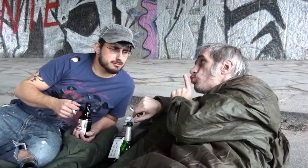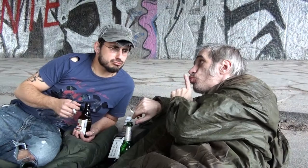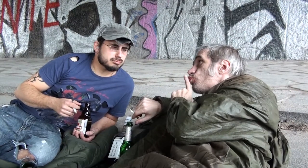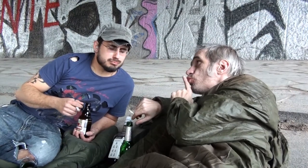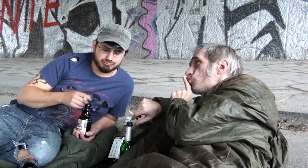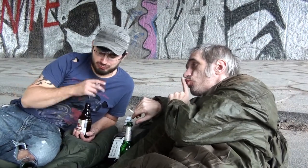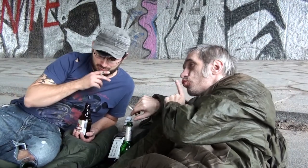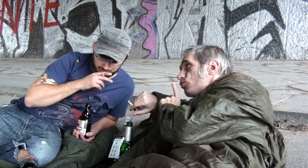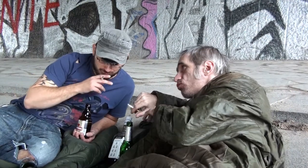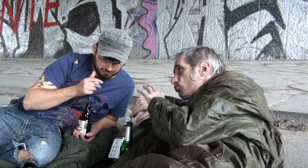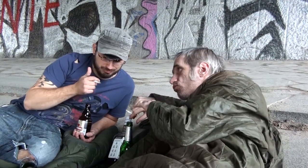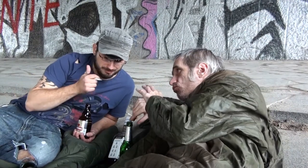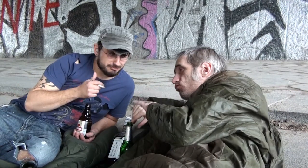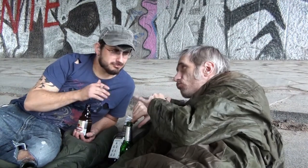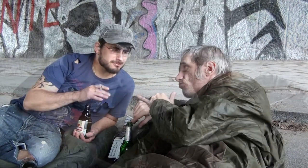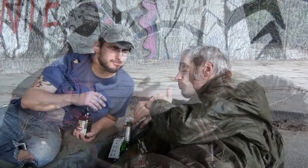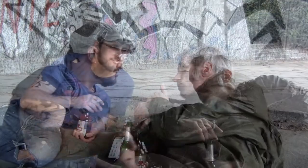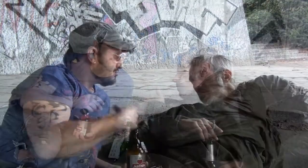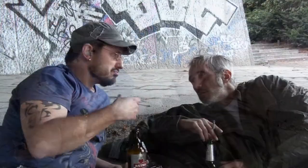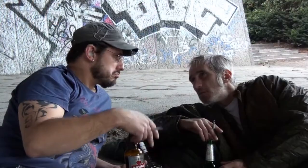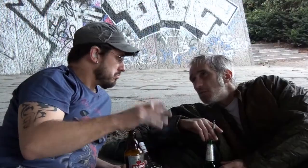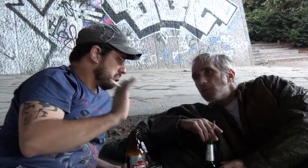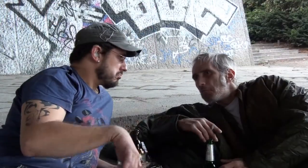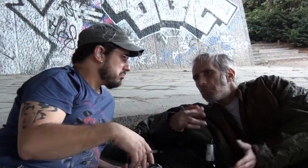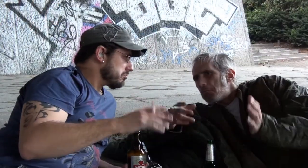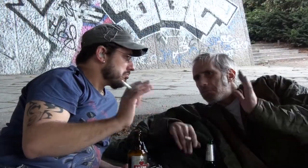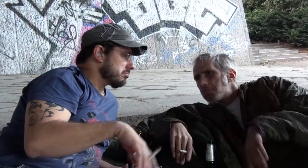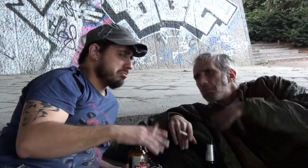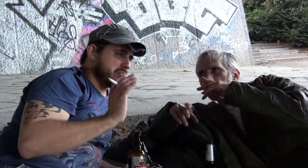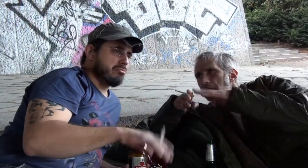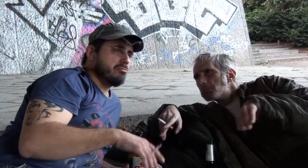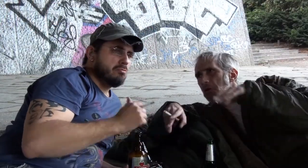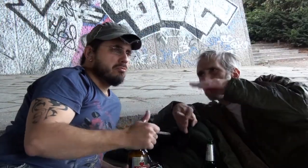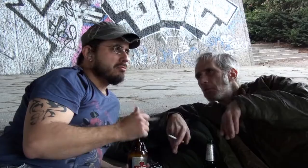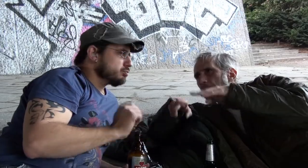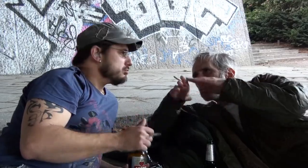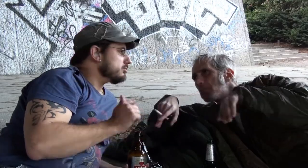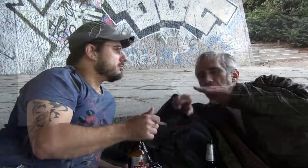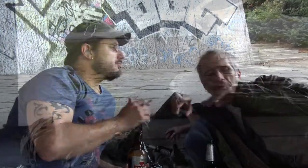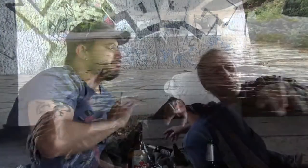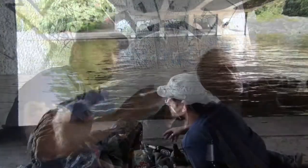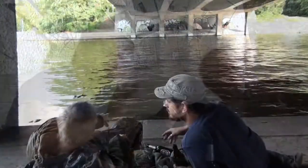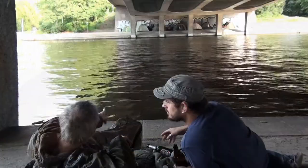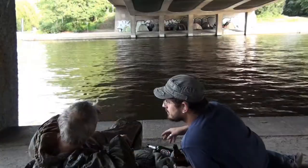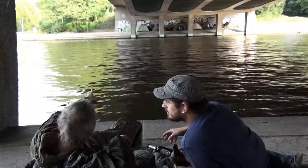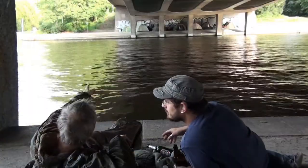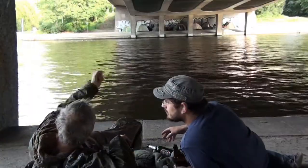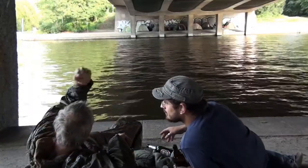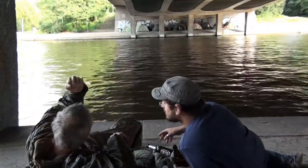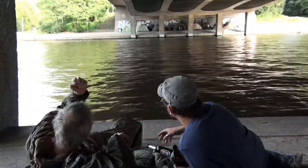(INCOMPREHENSIBLE) You can camp over there.